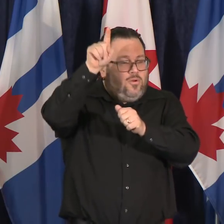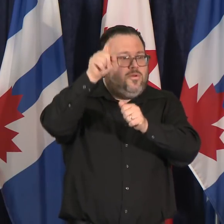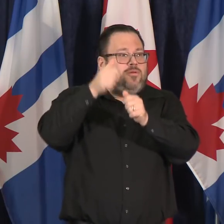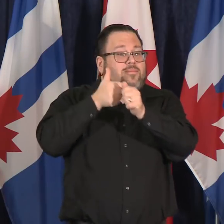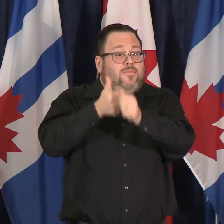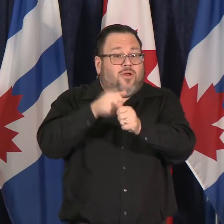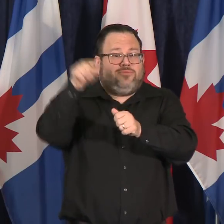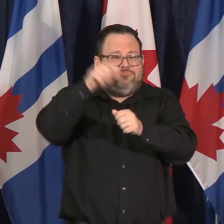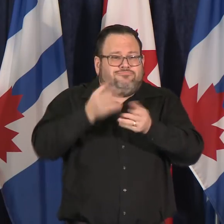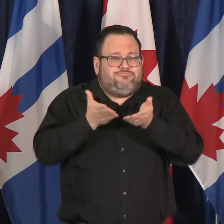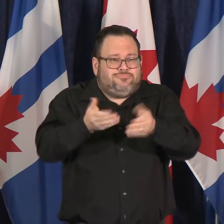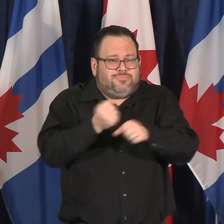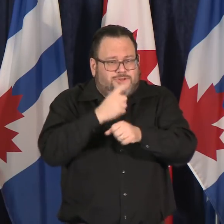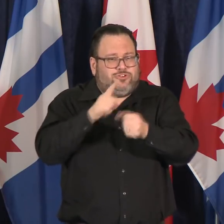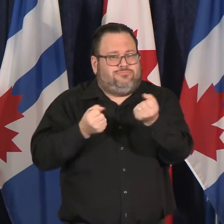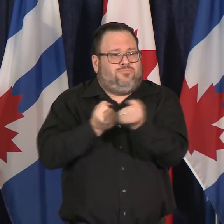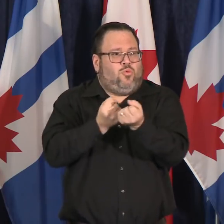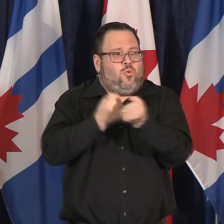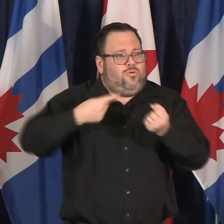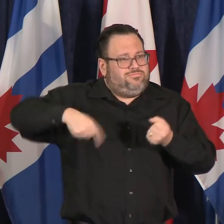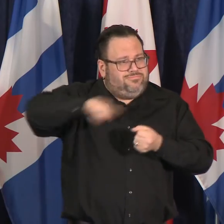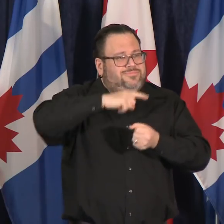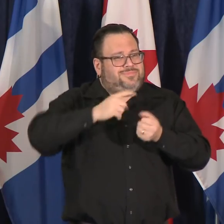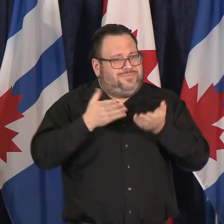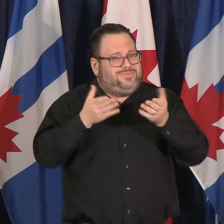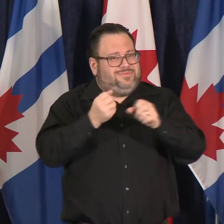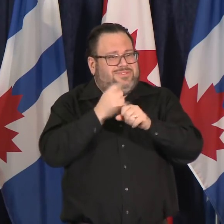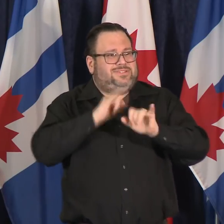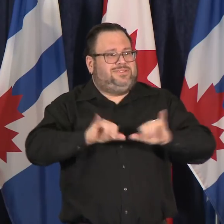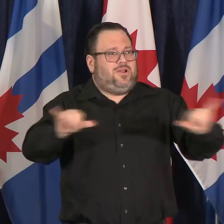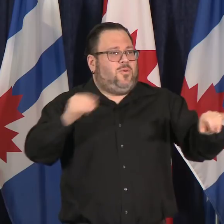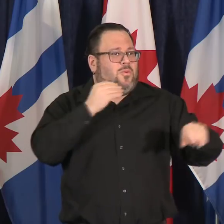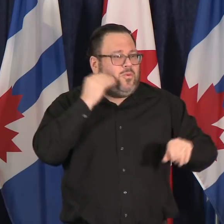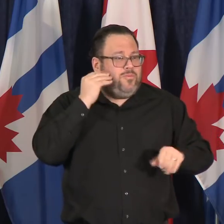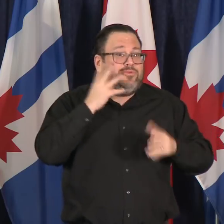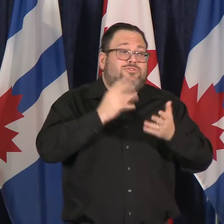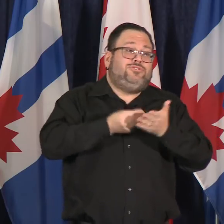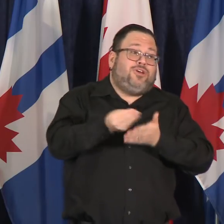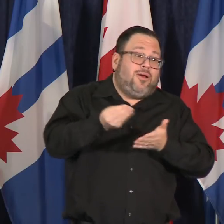your grocery shopping online or maybe having somebody else do your groceries